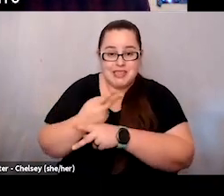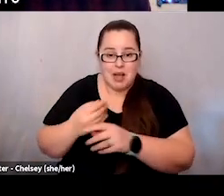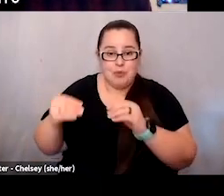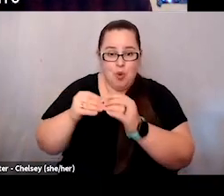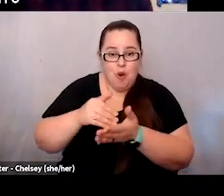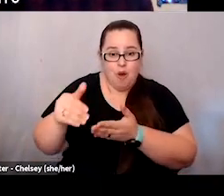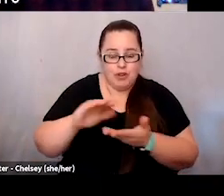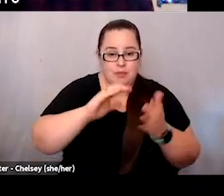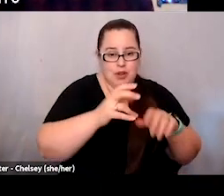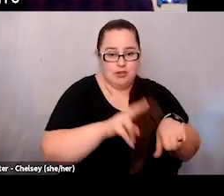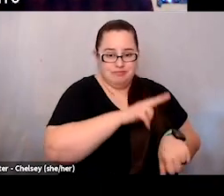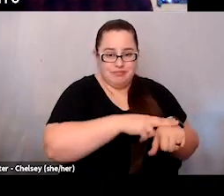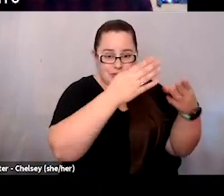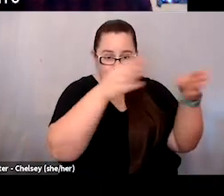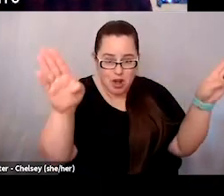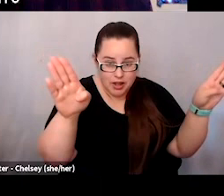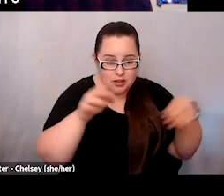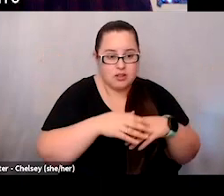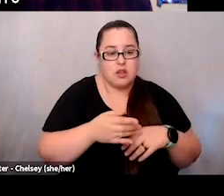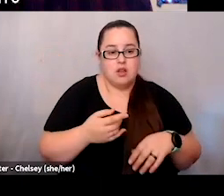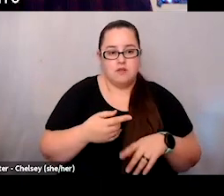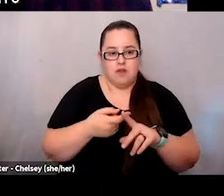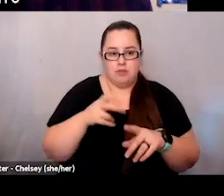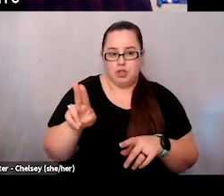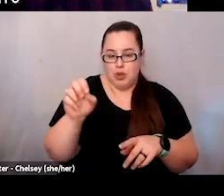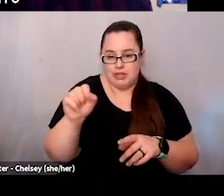reservations, Native American women are murdered at a rate of 10 times that of the